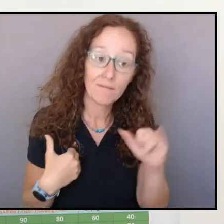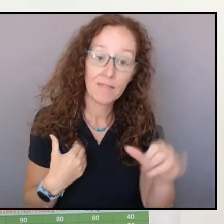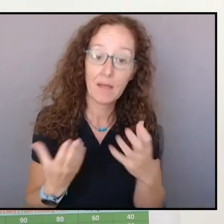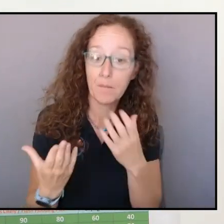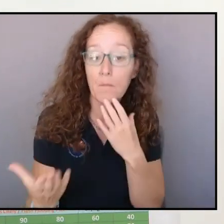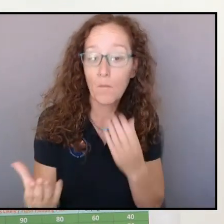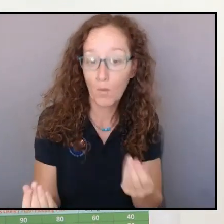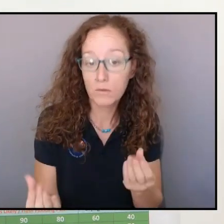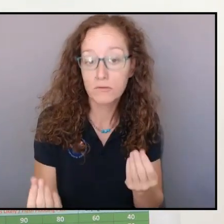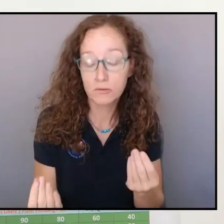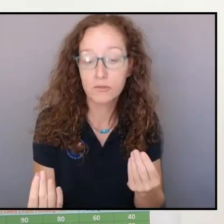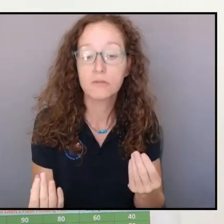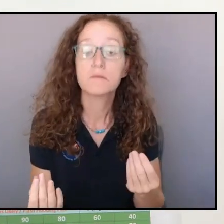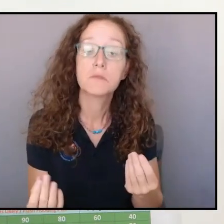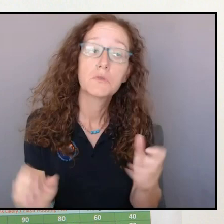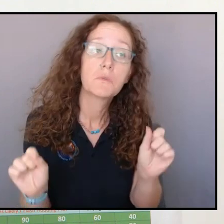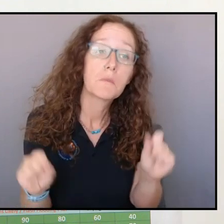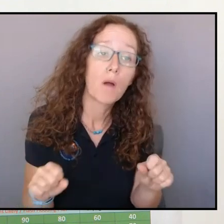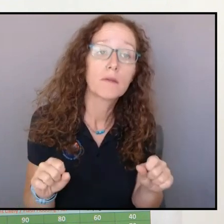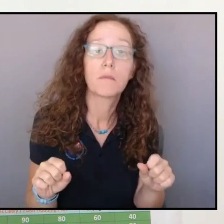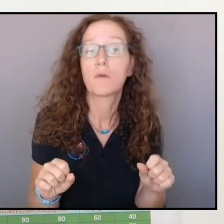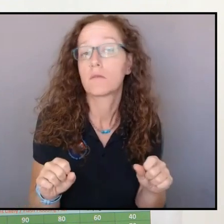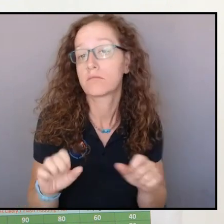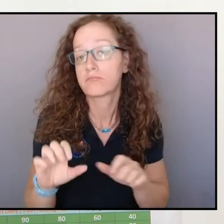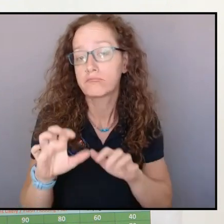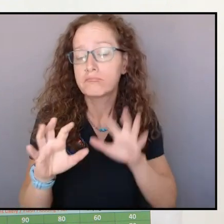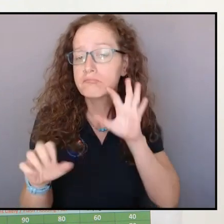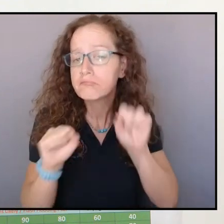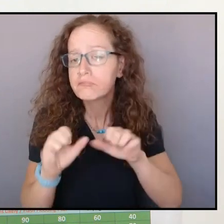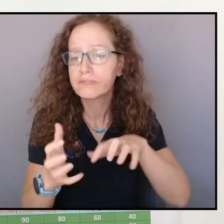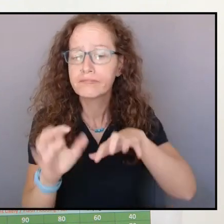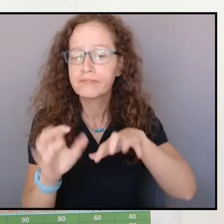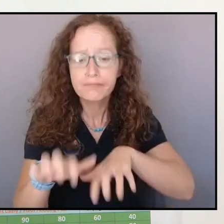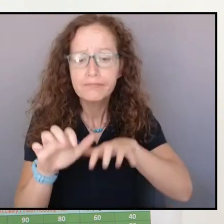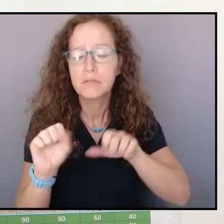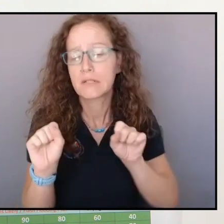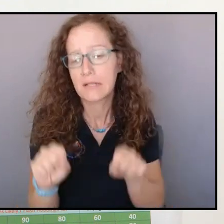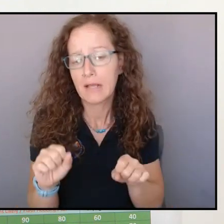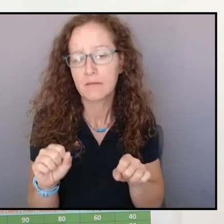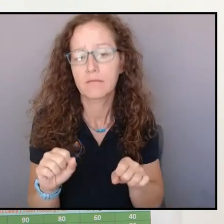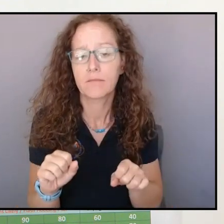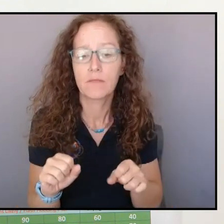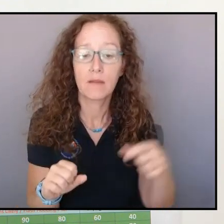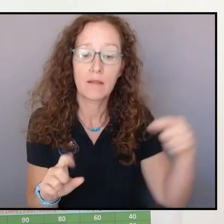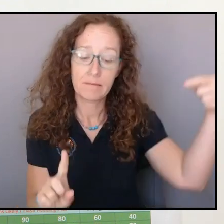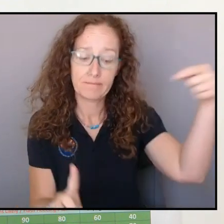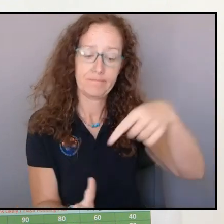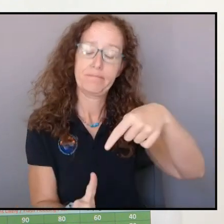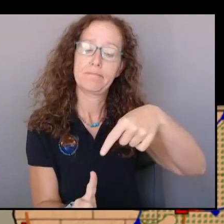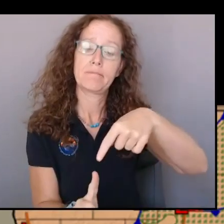thunderstorm chance. Right where that black arrow is pointing to as the Hermits Peak Calf Canyon Fire. And as you see where we're